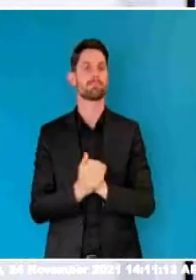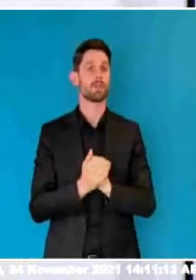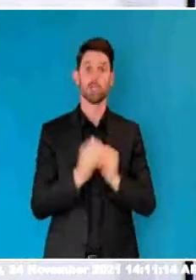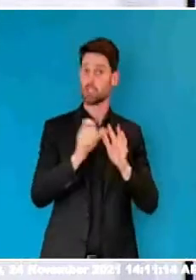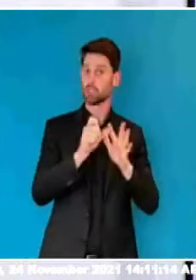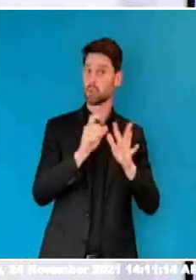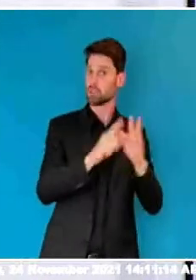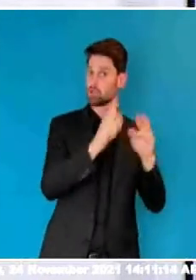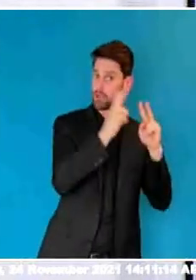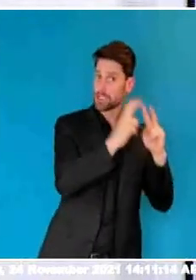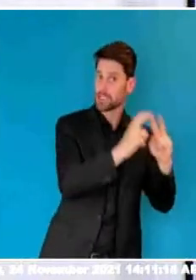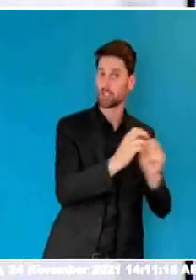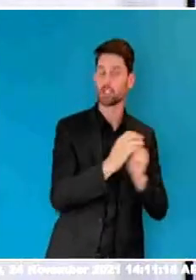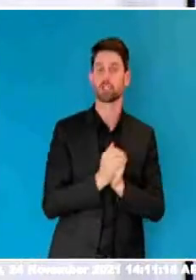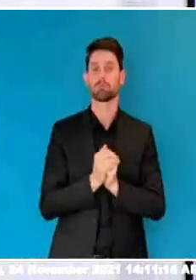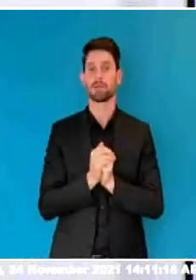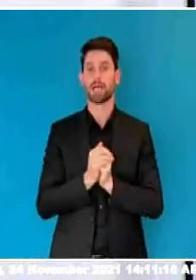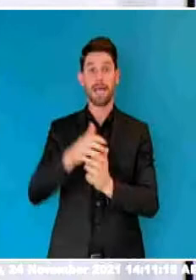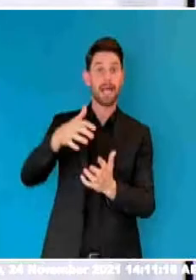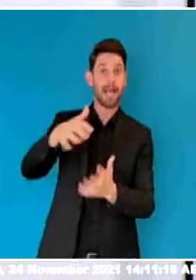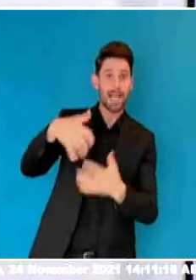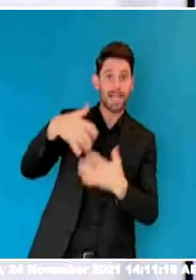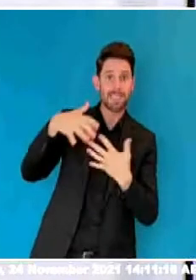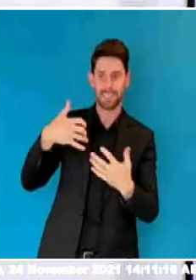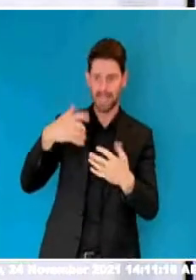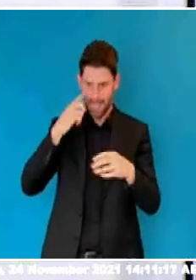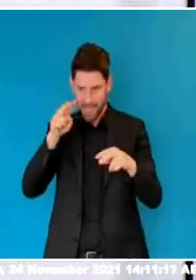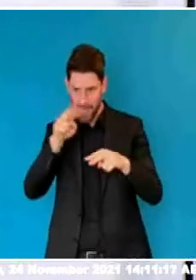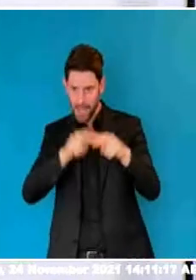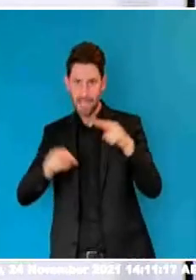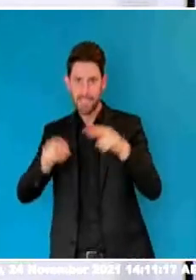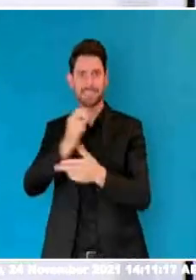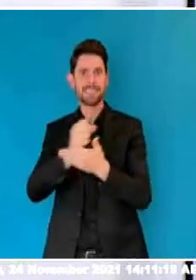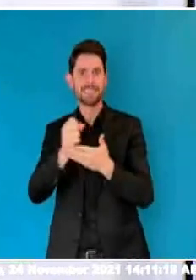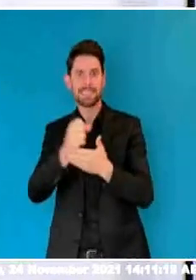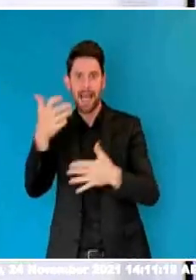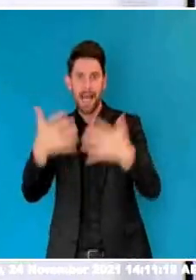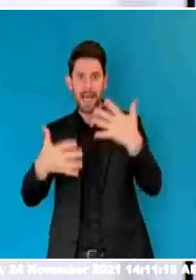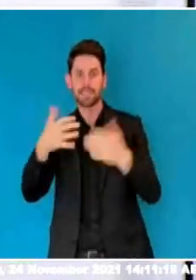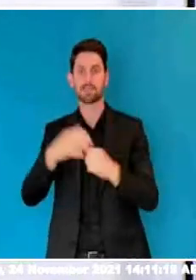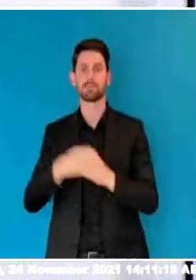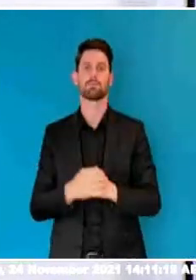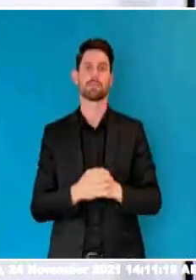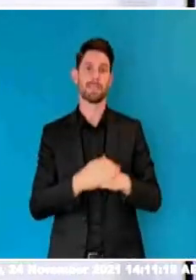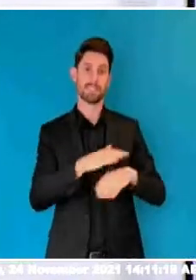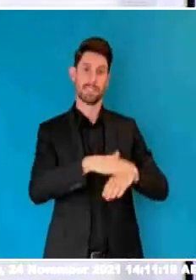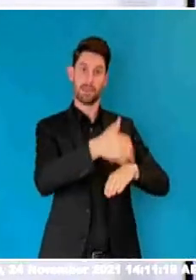analysing, reporting data, developing national education and communication